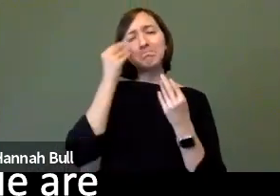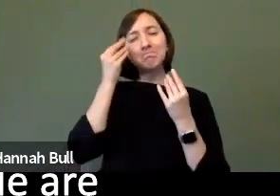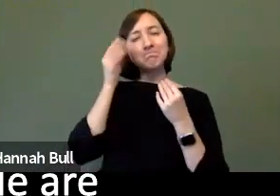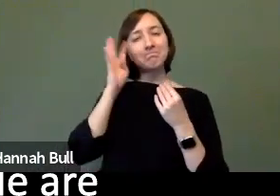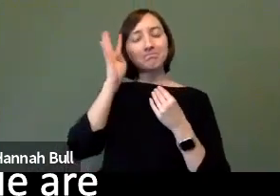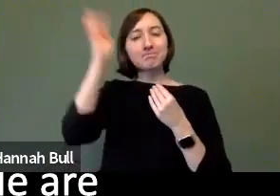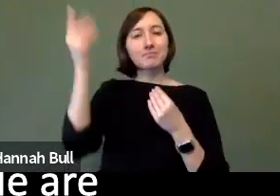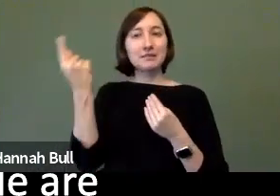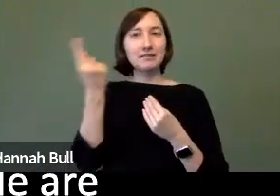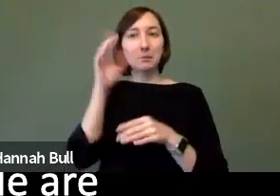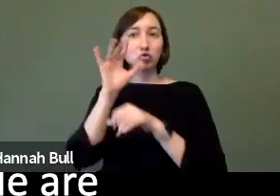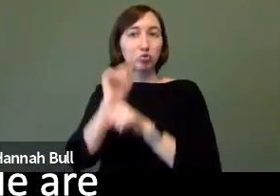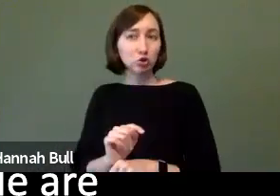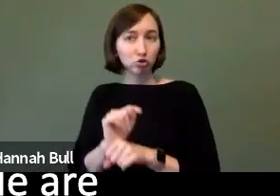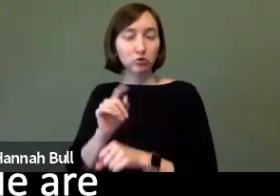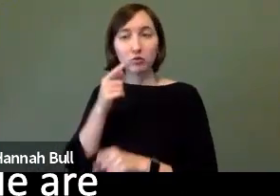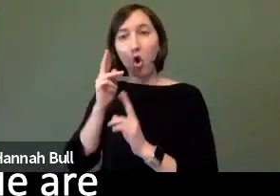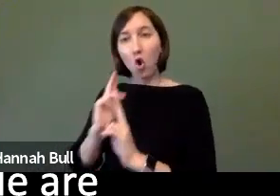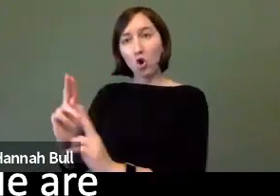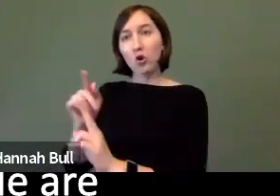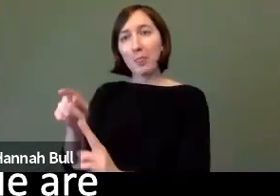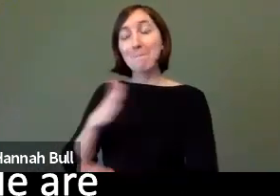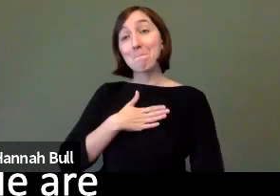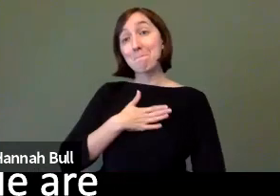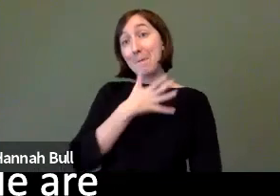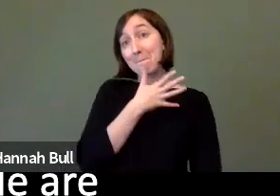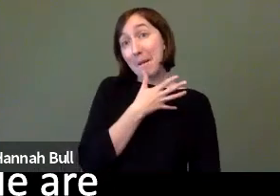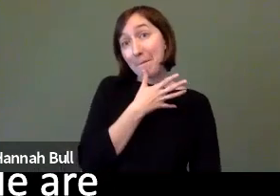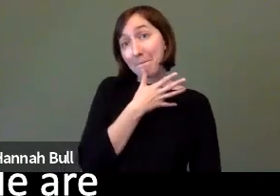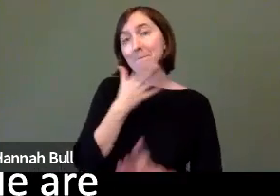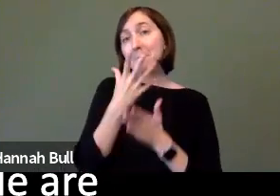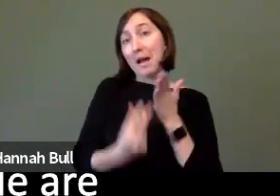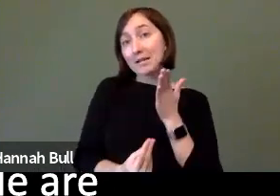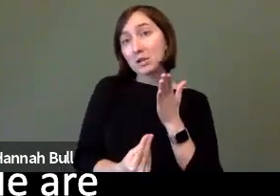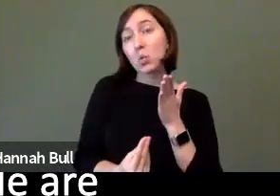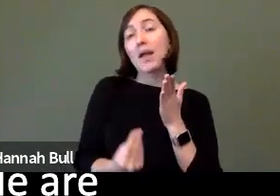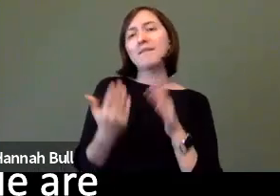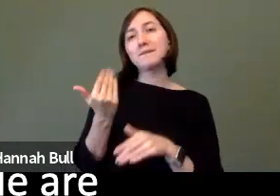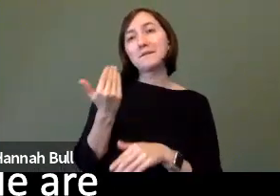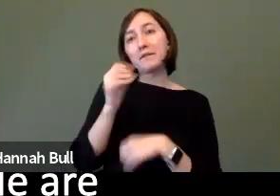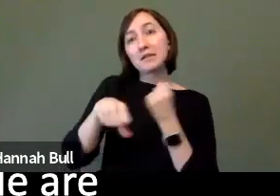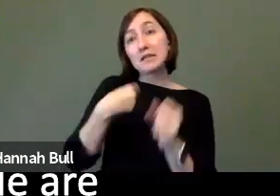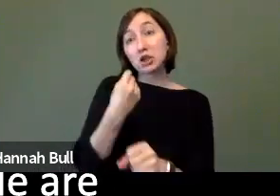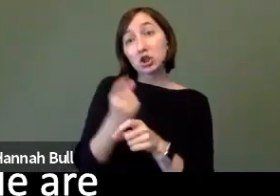My mother died about 15 years ago and I buy yellow roses every day on her birthday and death day.